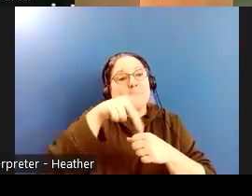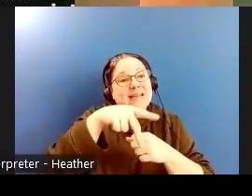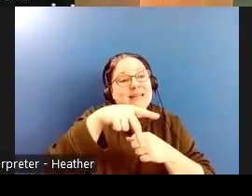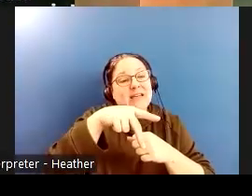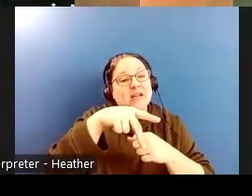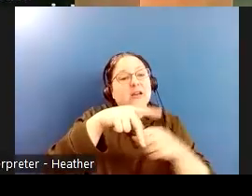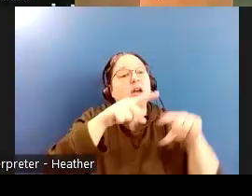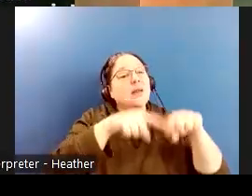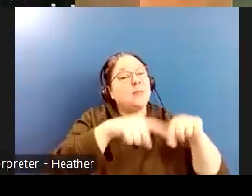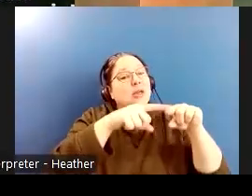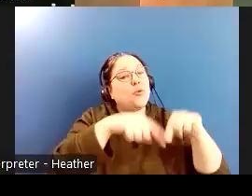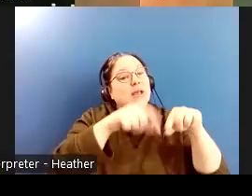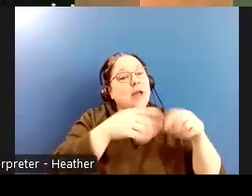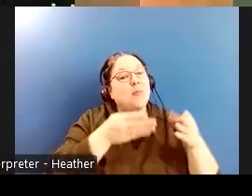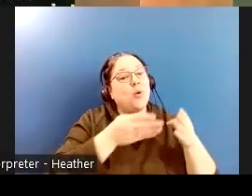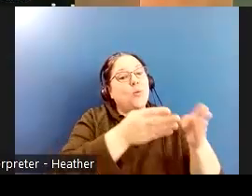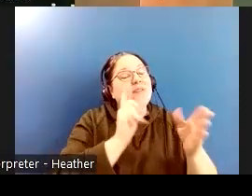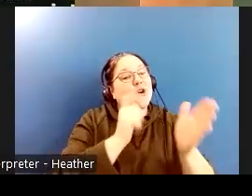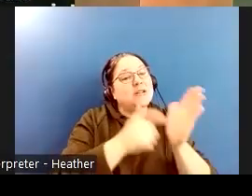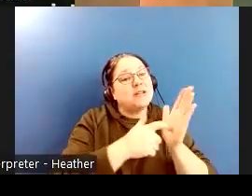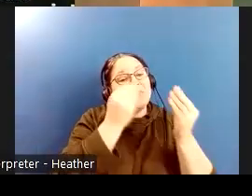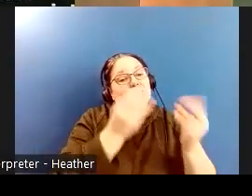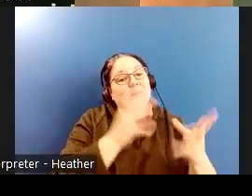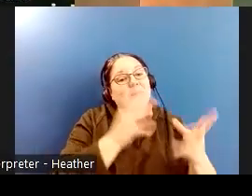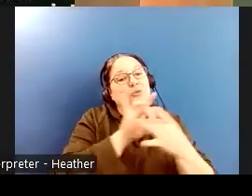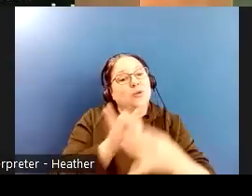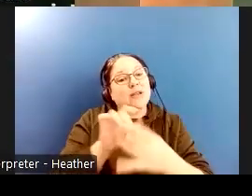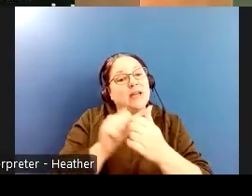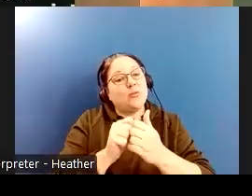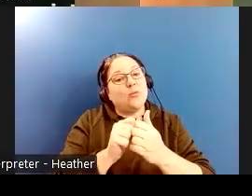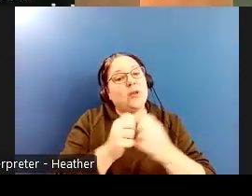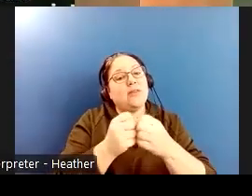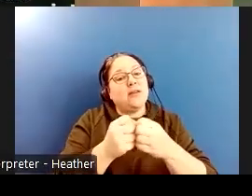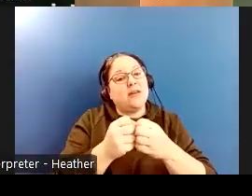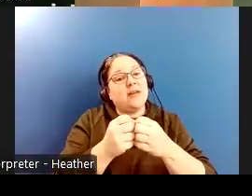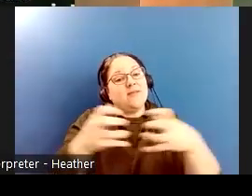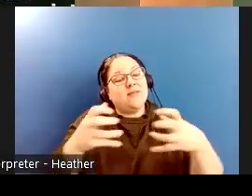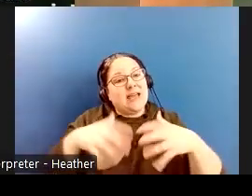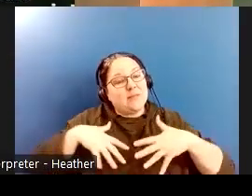marker for identifying inflammation related depression could be a very uh could be helpful